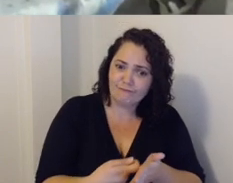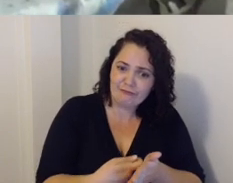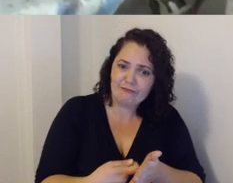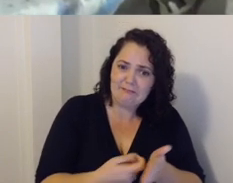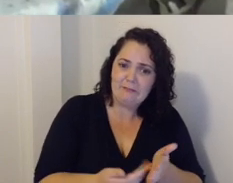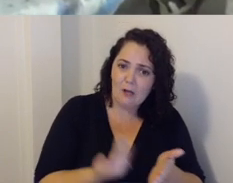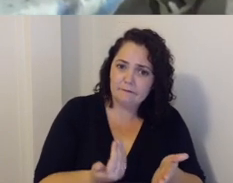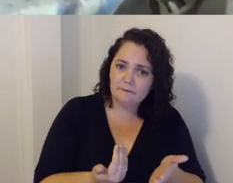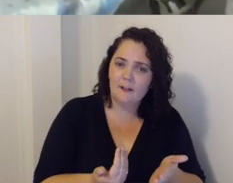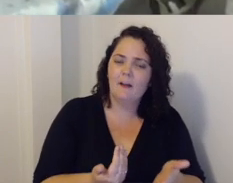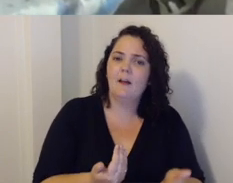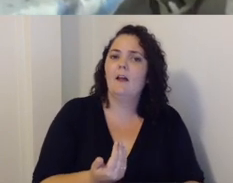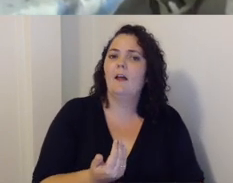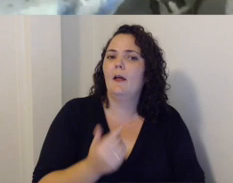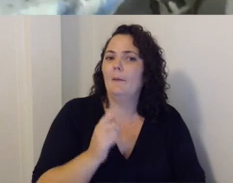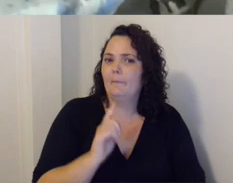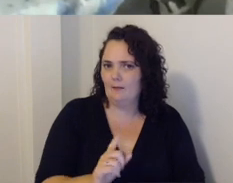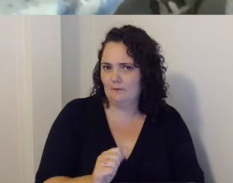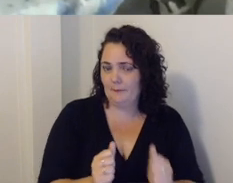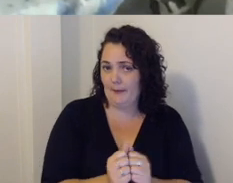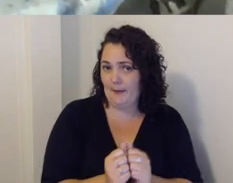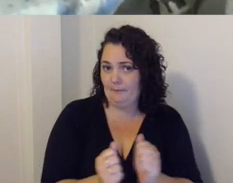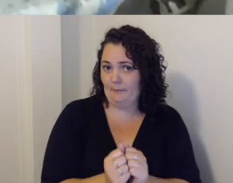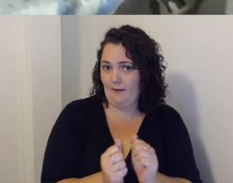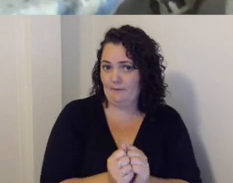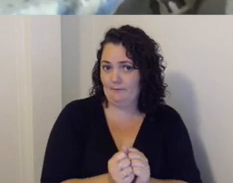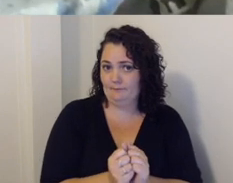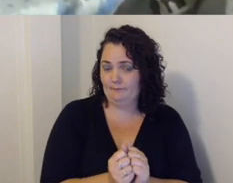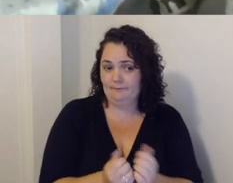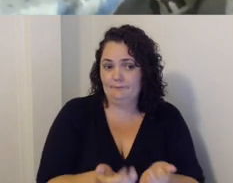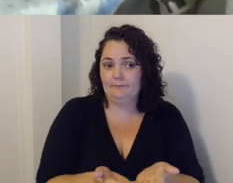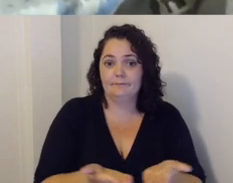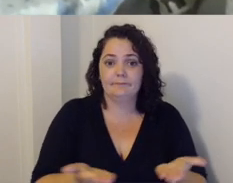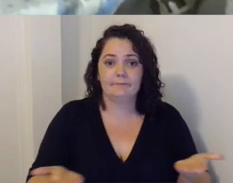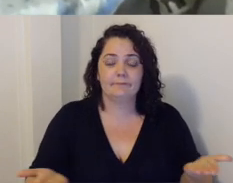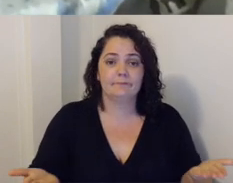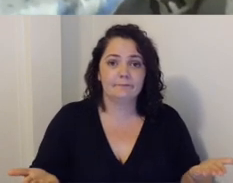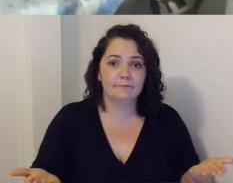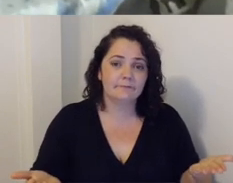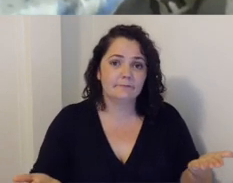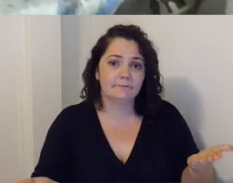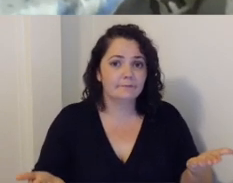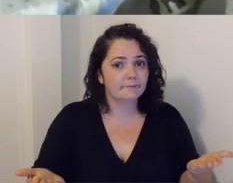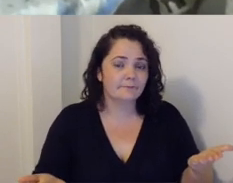absolutely depending on the type of paper you have it may be easier to pull back out with the eraser